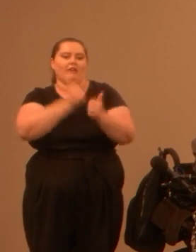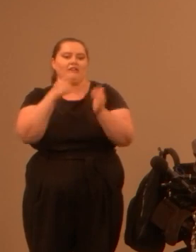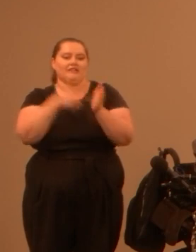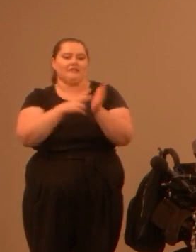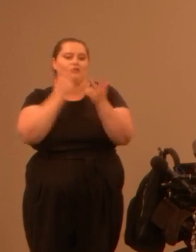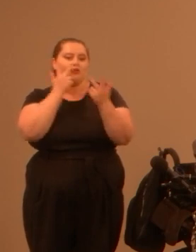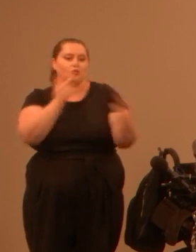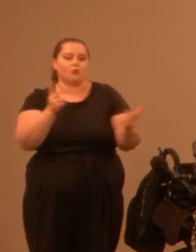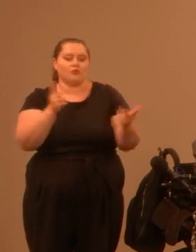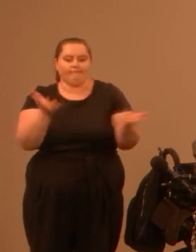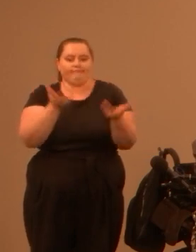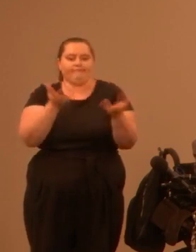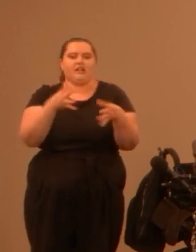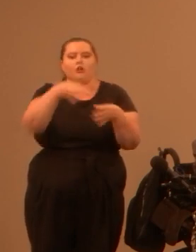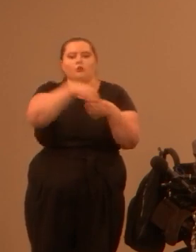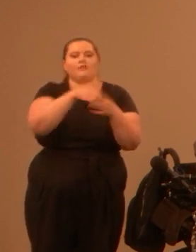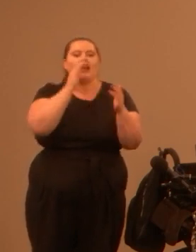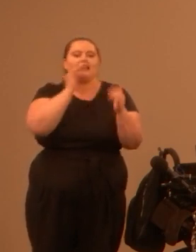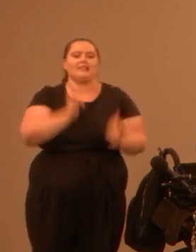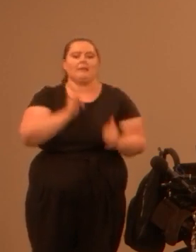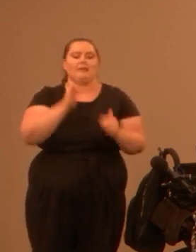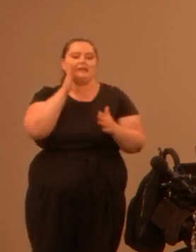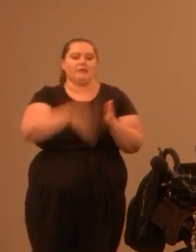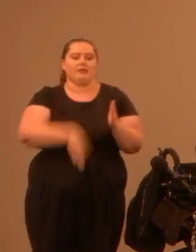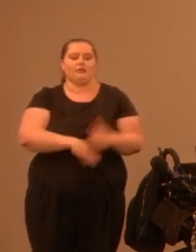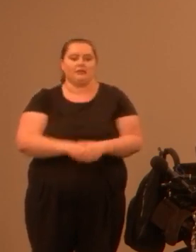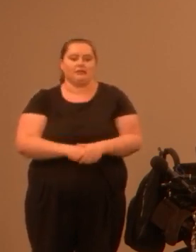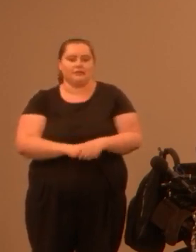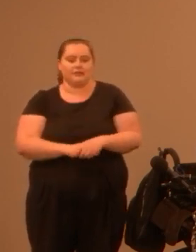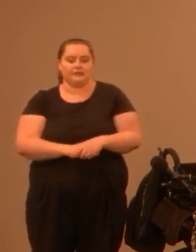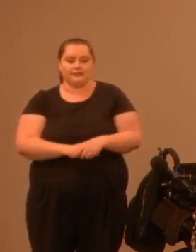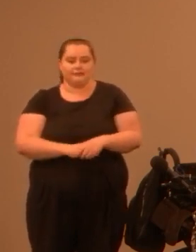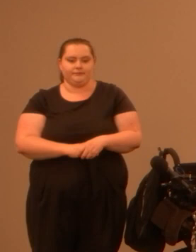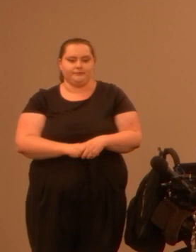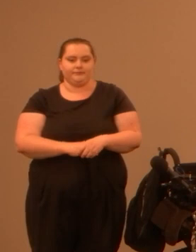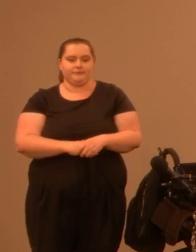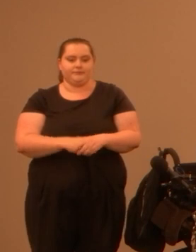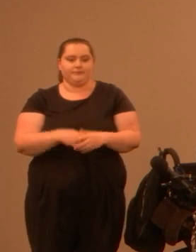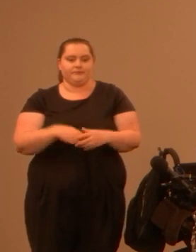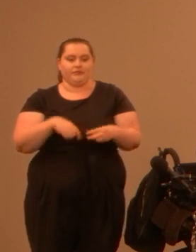entertainment experience. These initiatives exemplify the